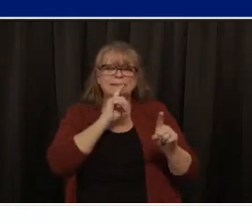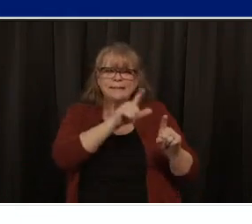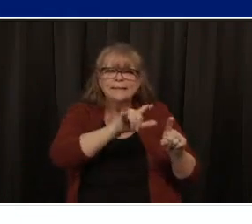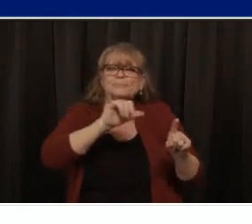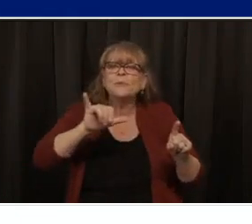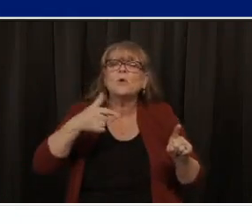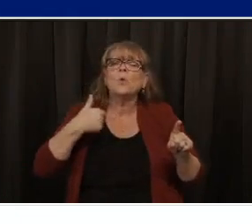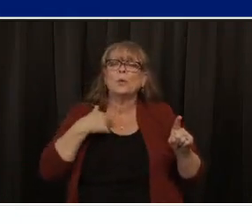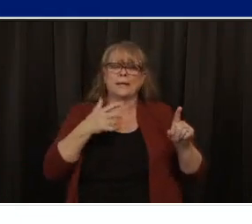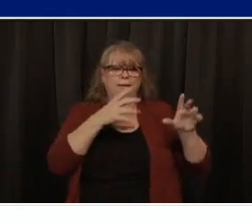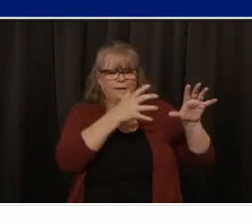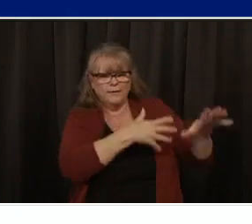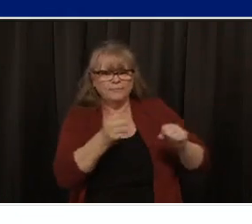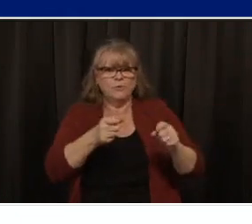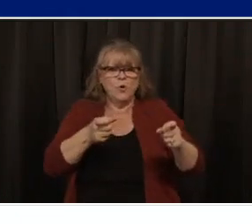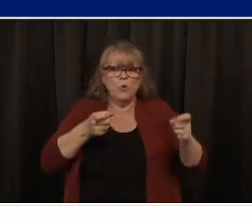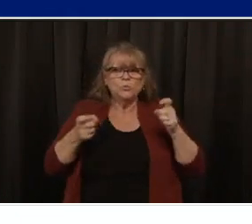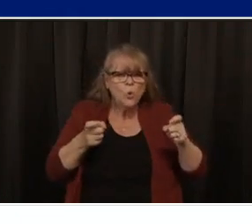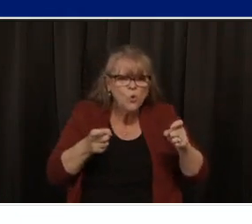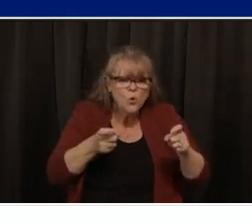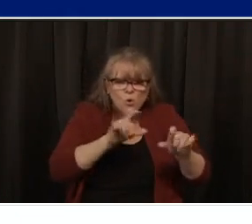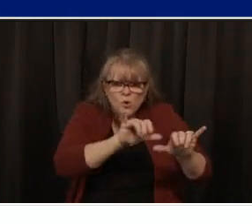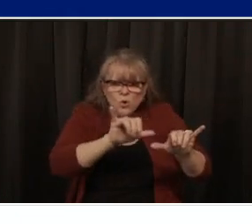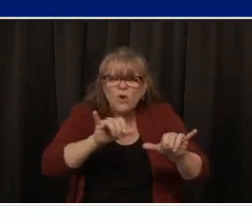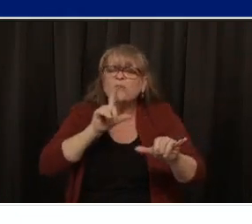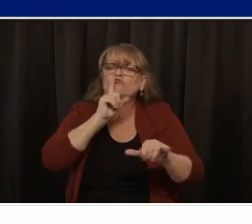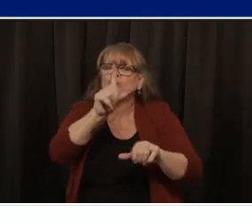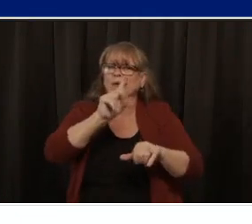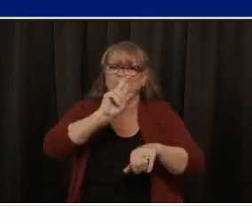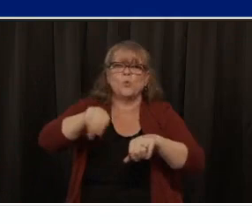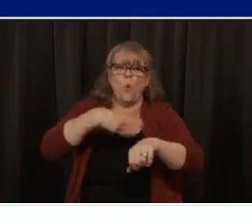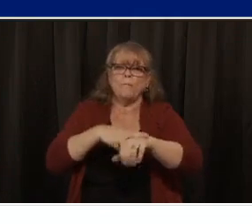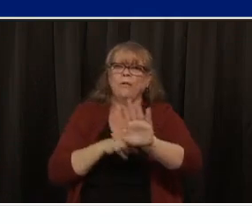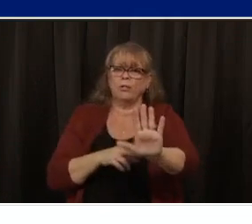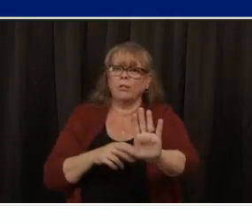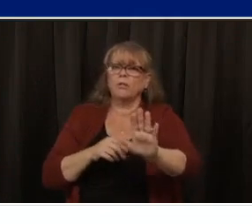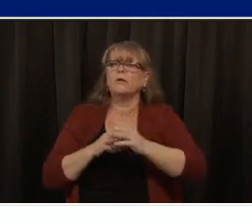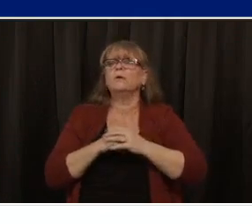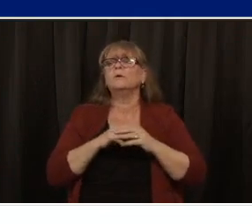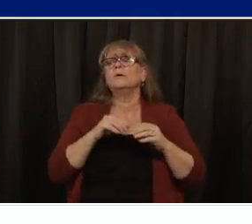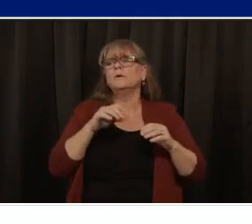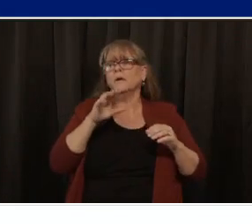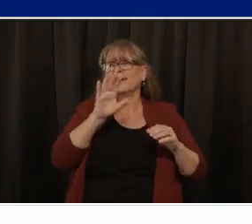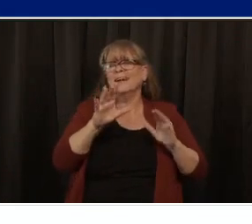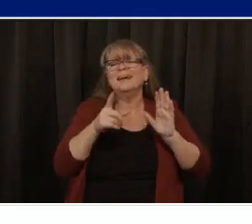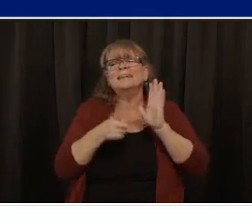as every doctor's office, there's people that get a little queasy around needles and get a little nervous and that's very normal.